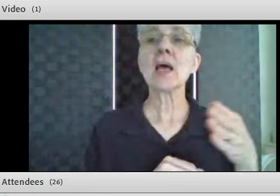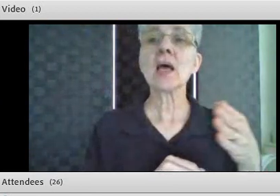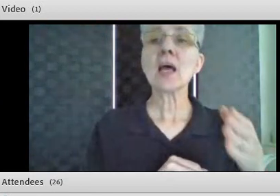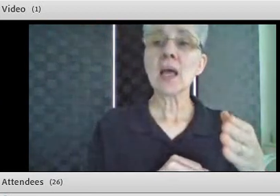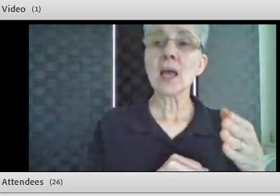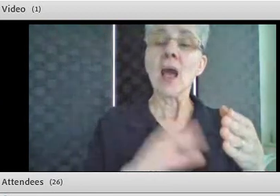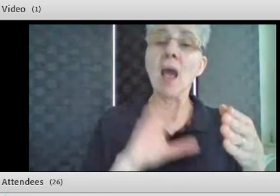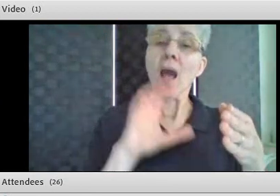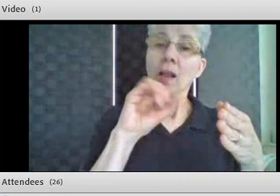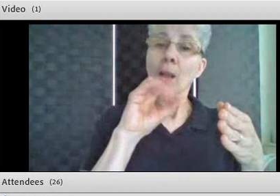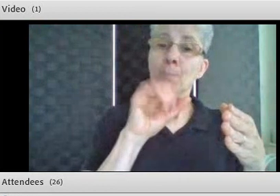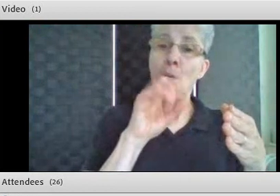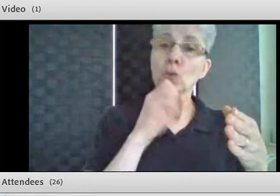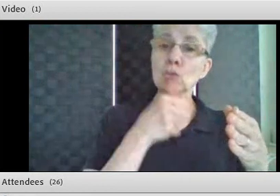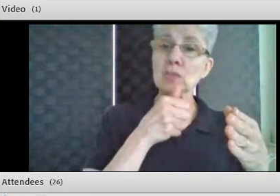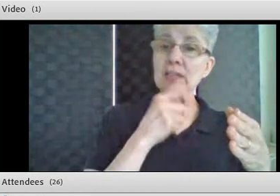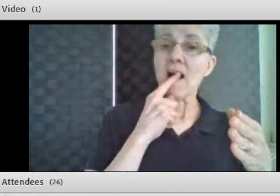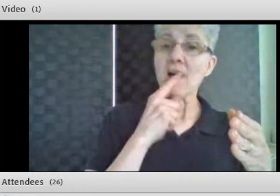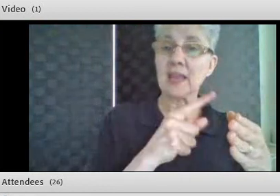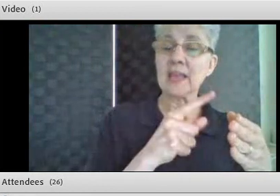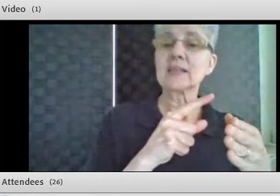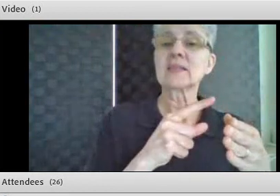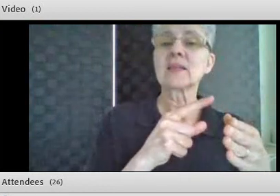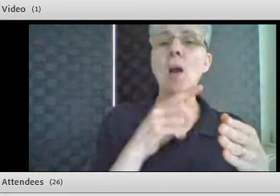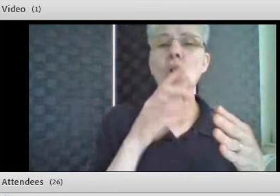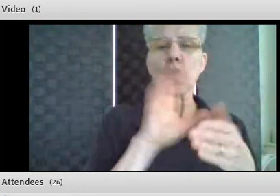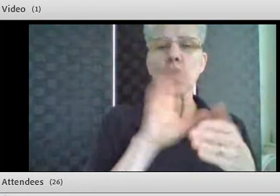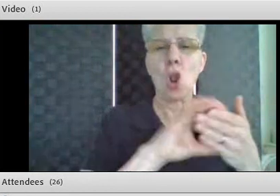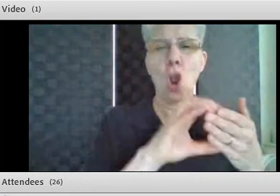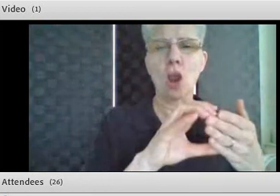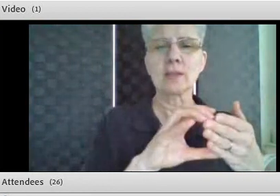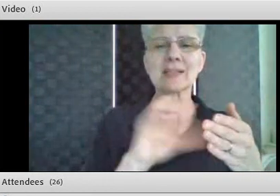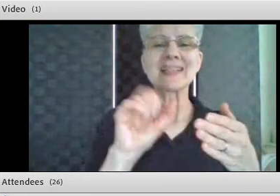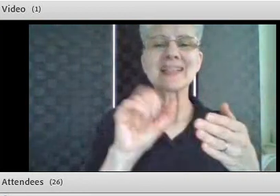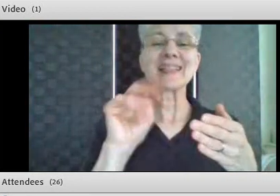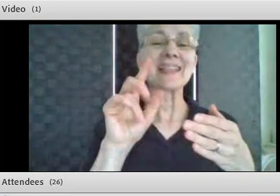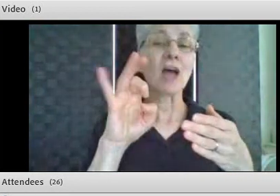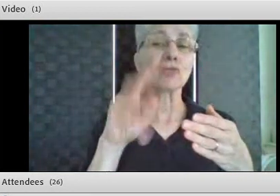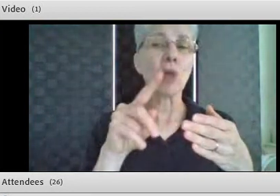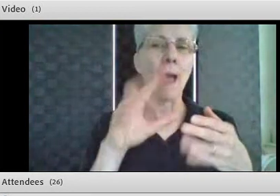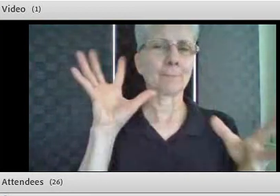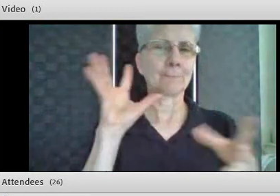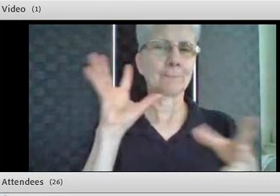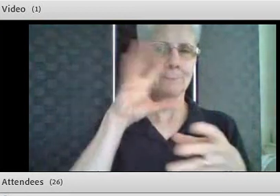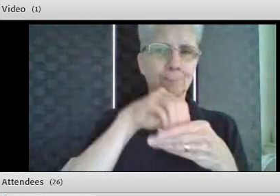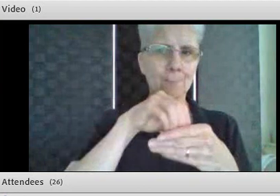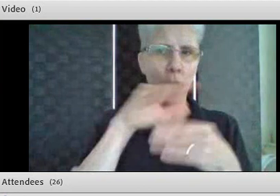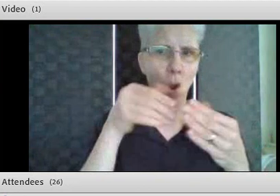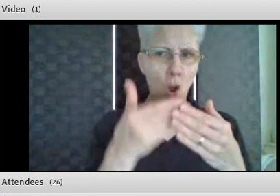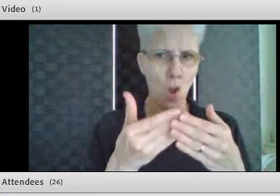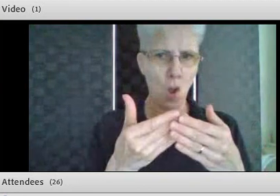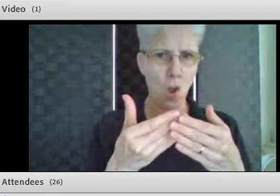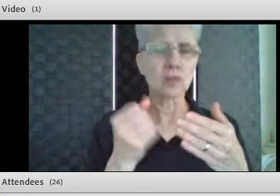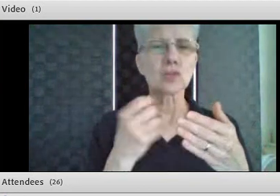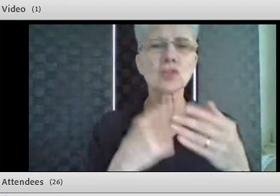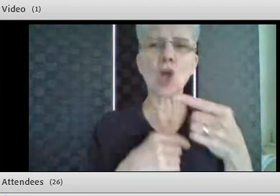You can use it on iMac and MacIntosh computers, Apple computers for that as well. Compose Yourself is Web-based as well,